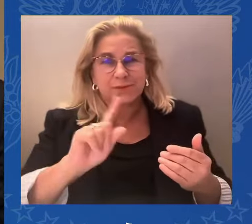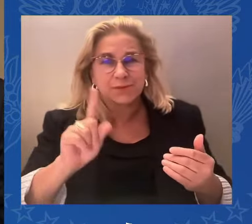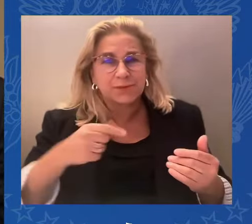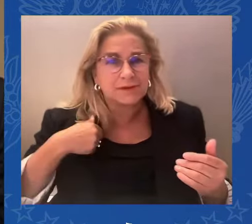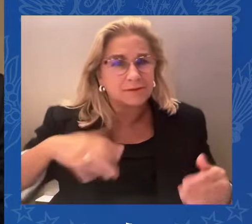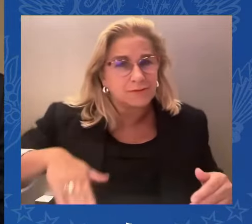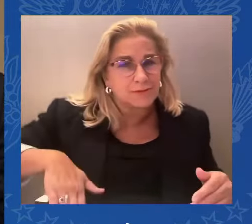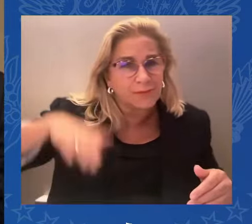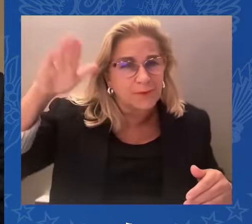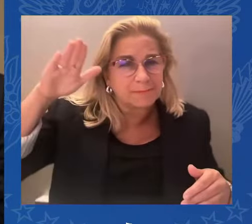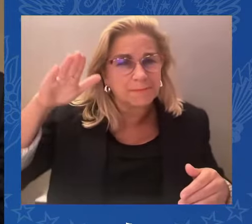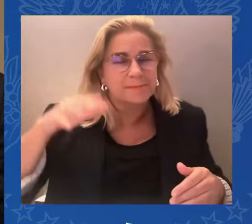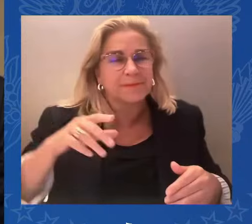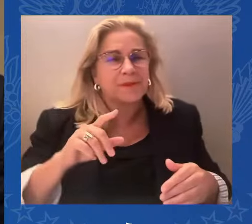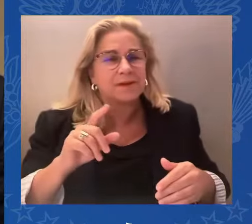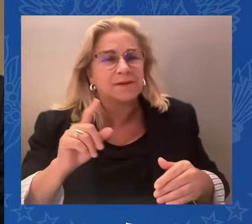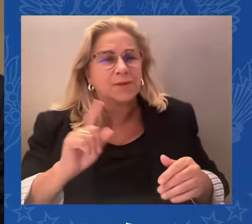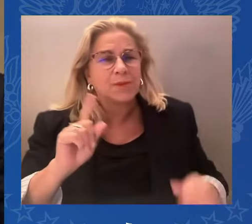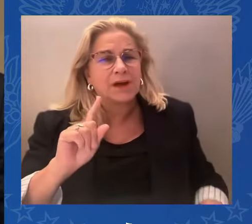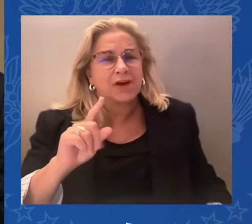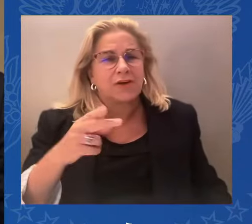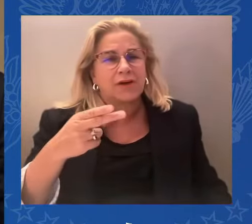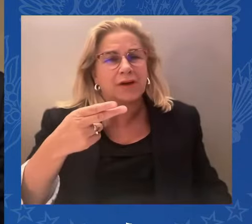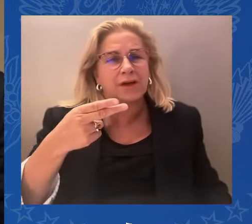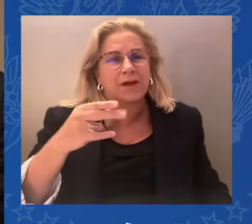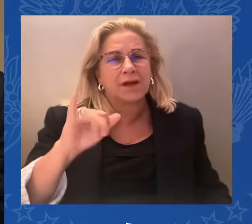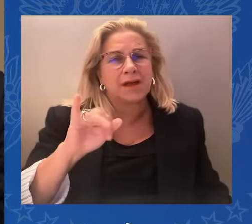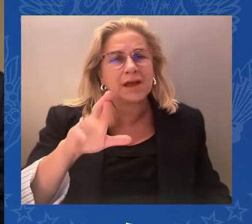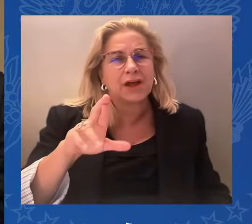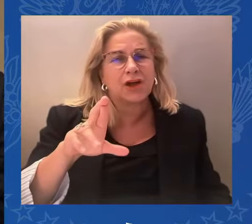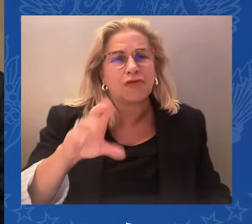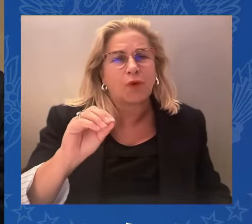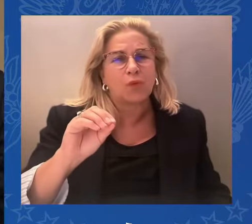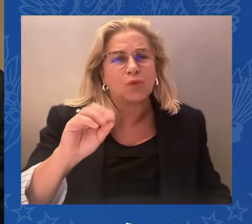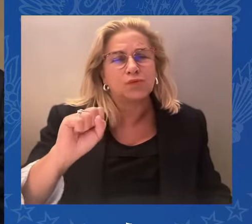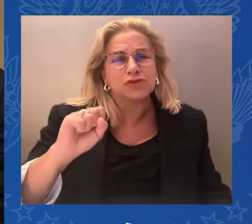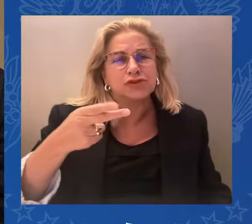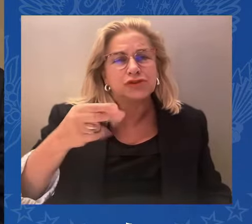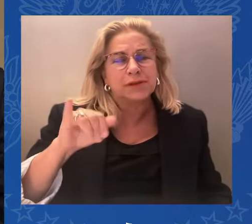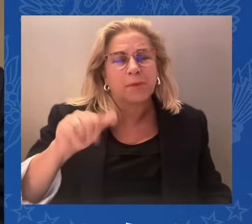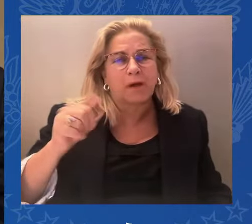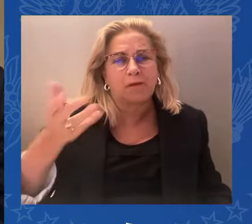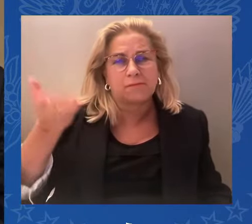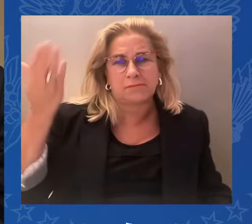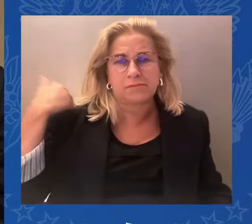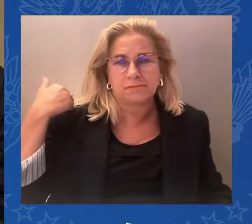and I'm glad you got to see it. You know, welcome. We're democracies.